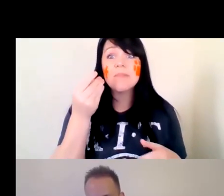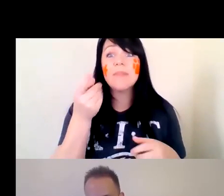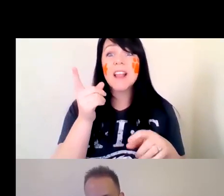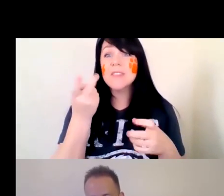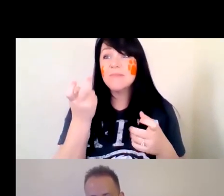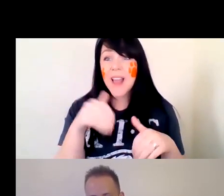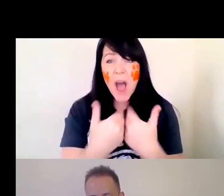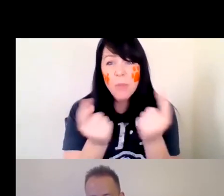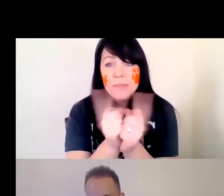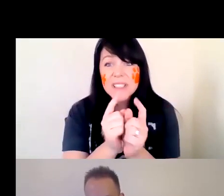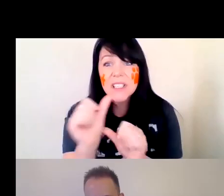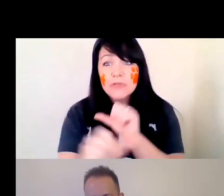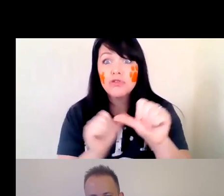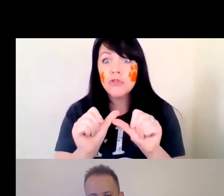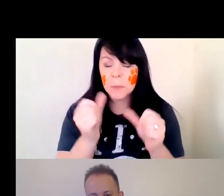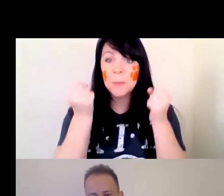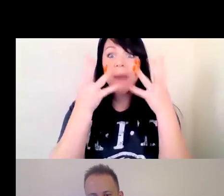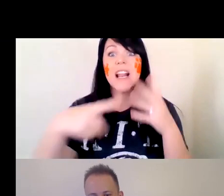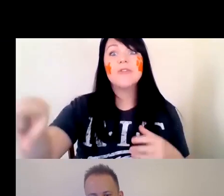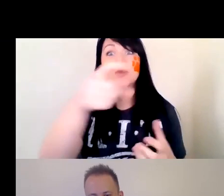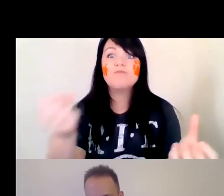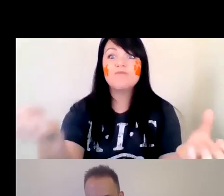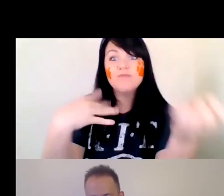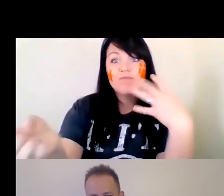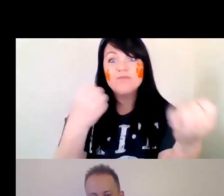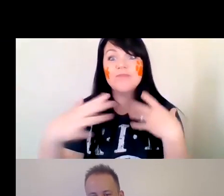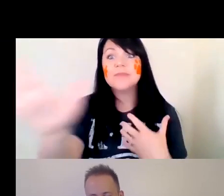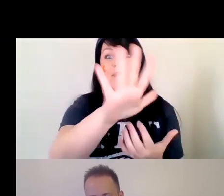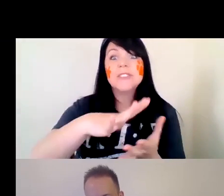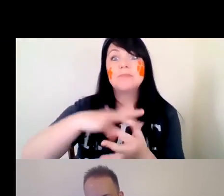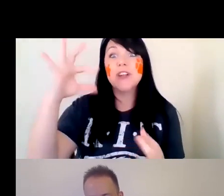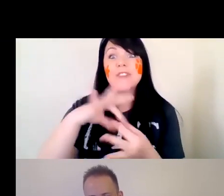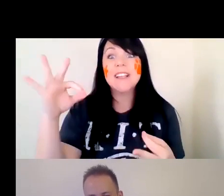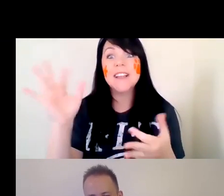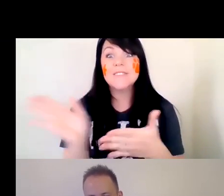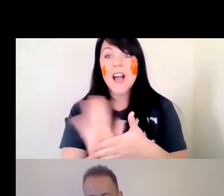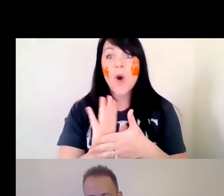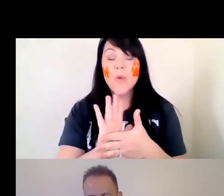I know many of you are not able to meet each other, but you did send me your spirit videos.